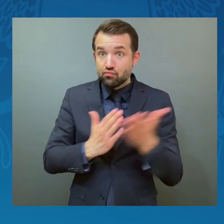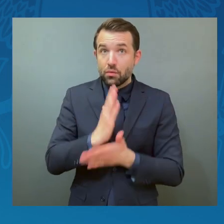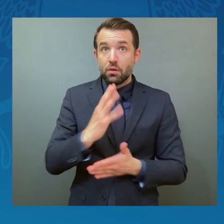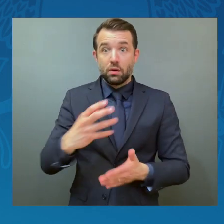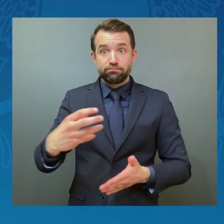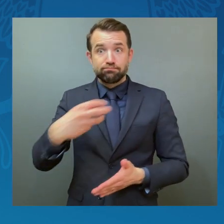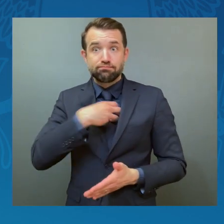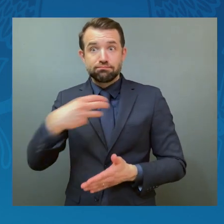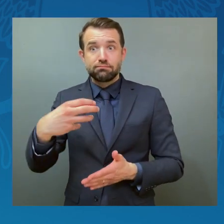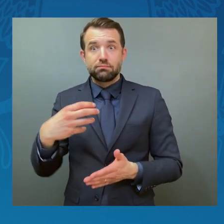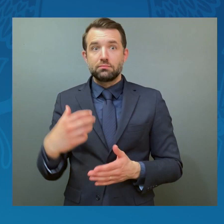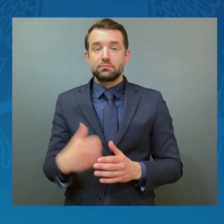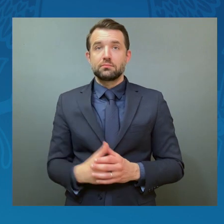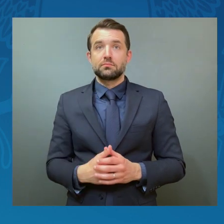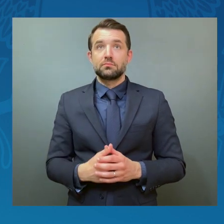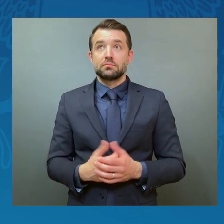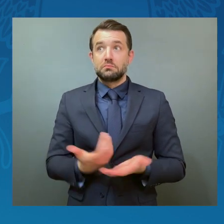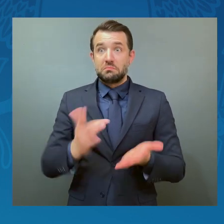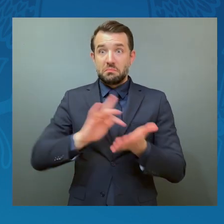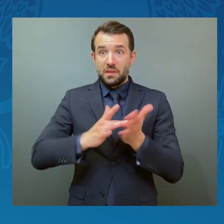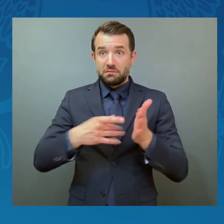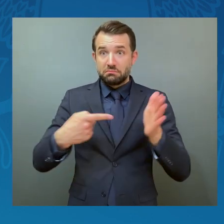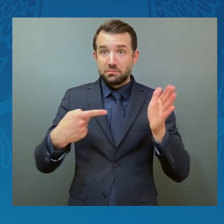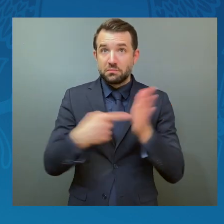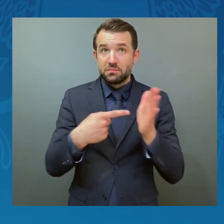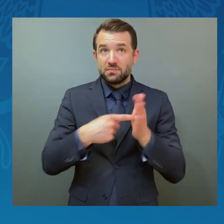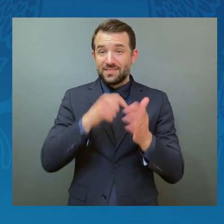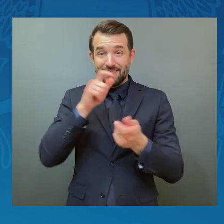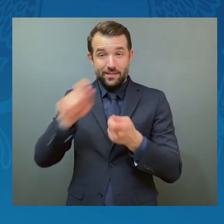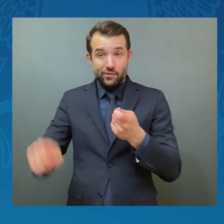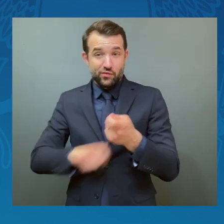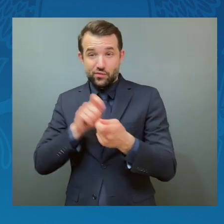on their medical bills, or how to file such a dispute.